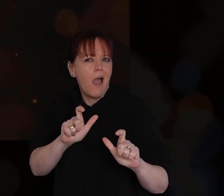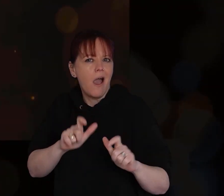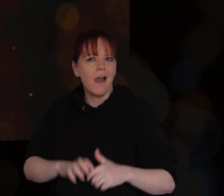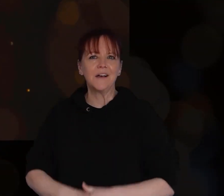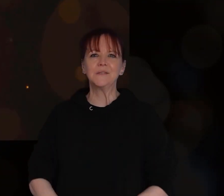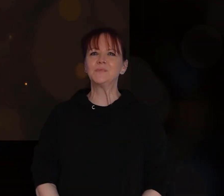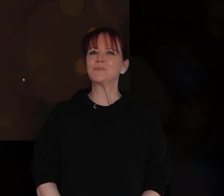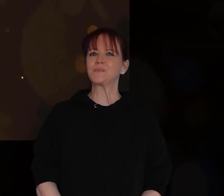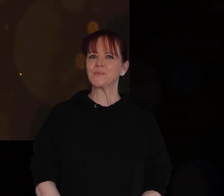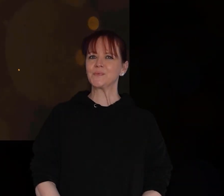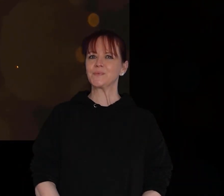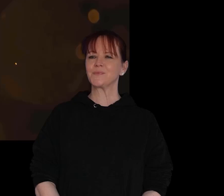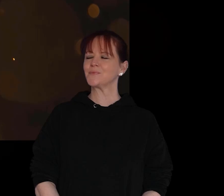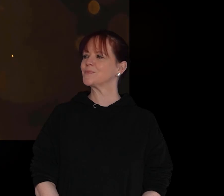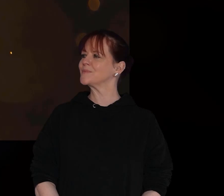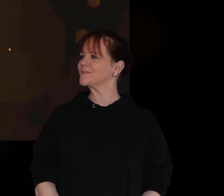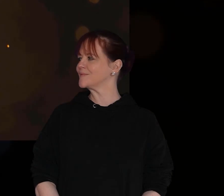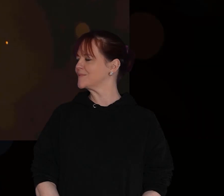EPIC MUSIC